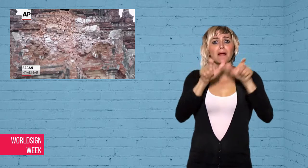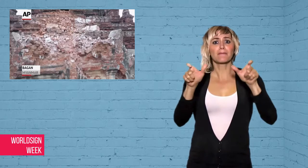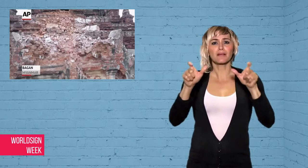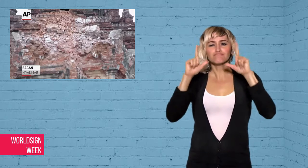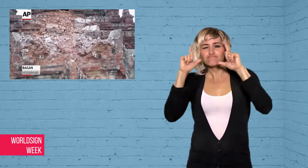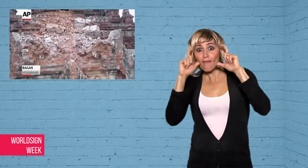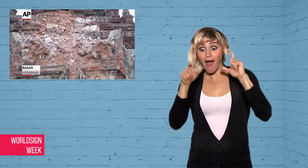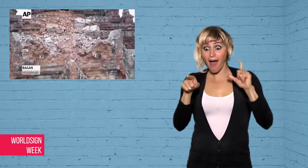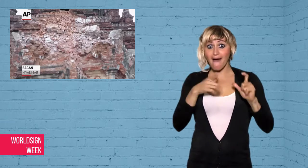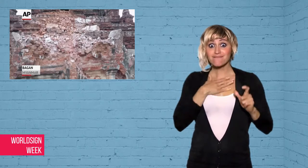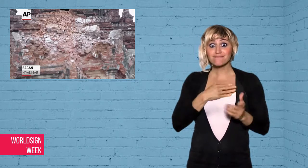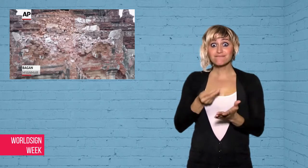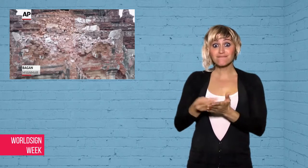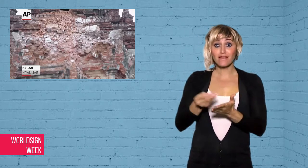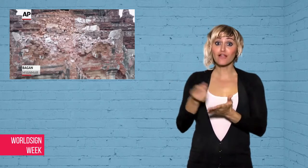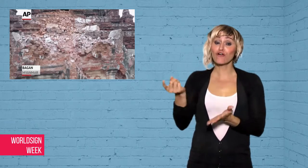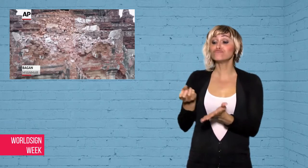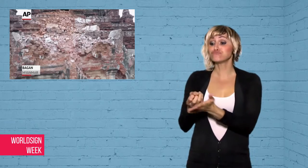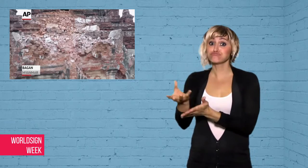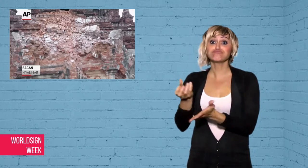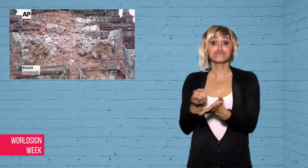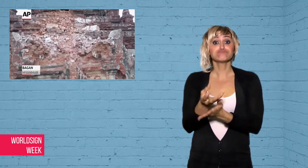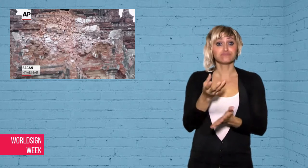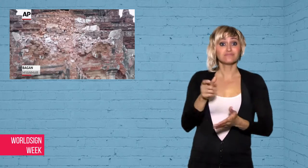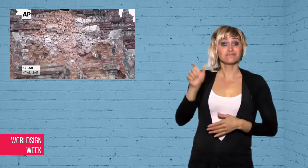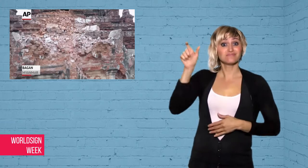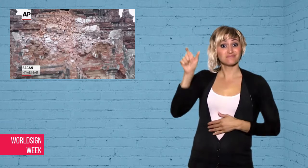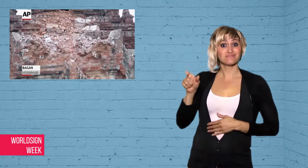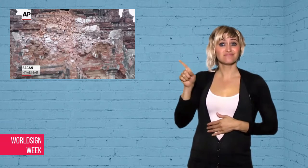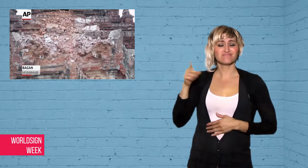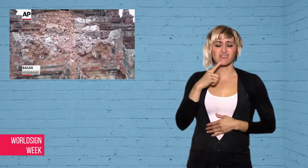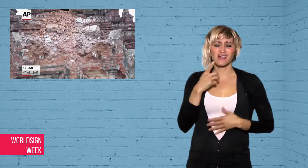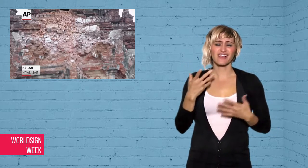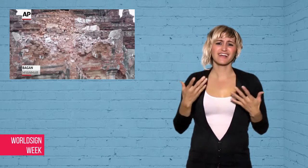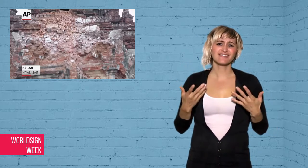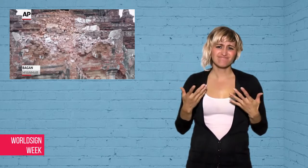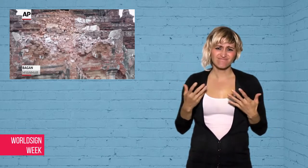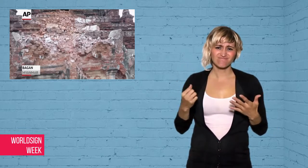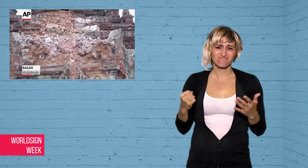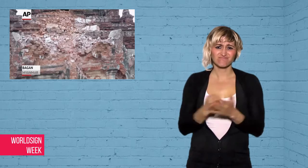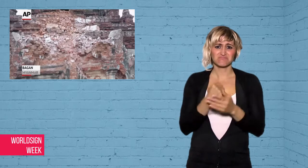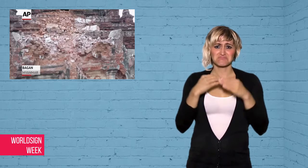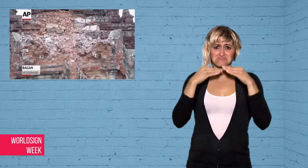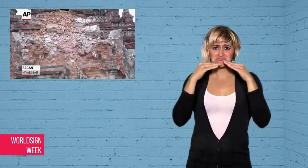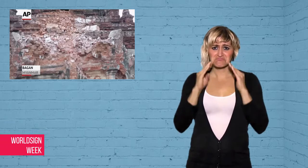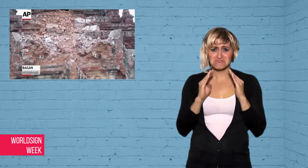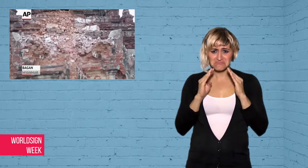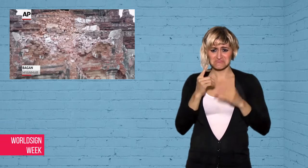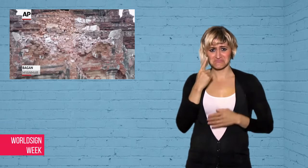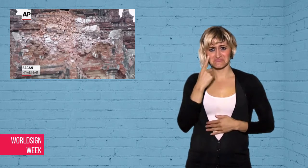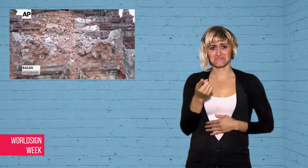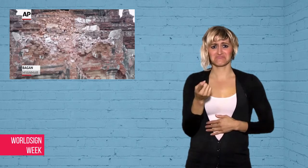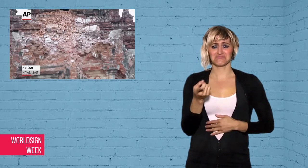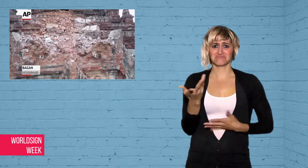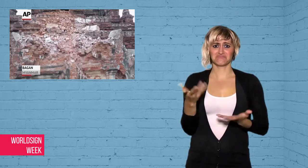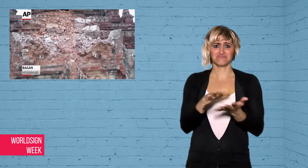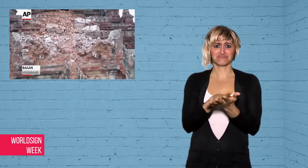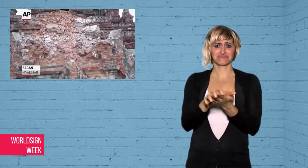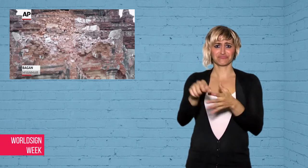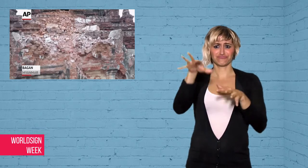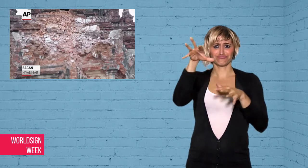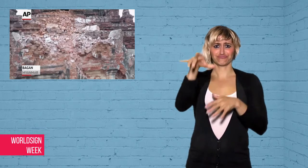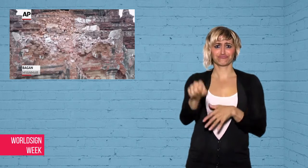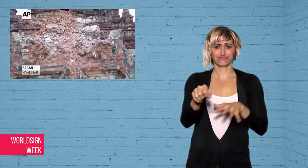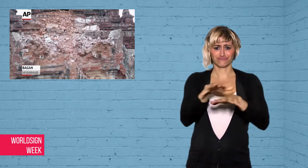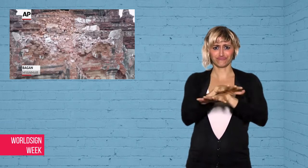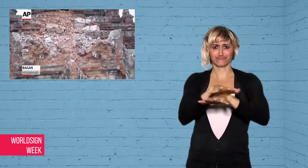to tourists, said he was saddened by the